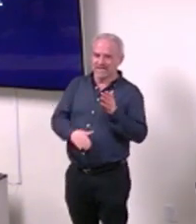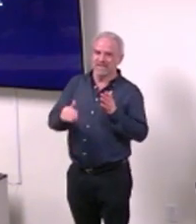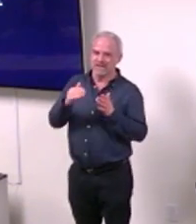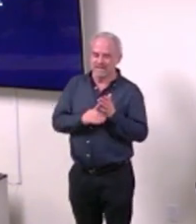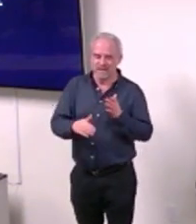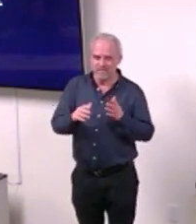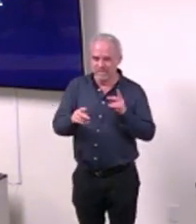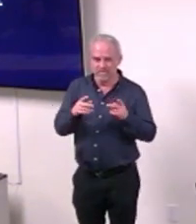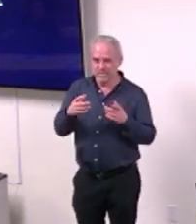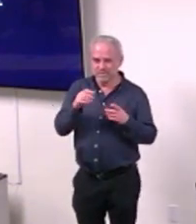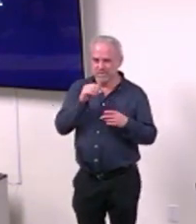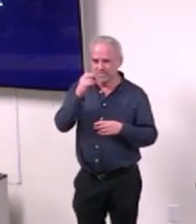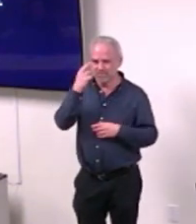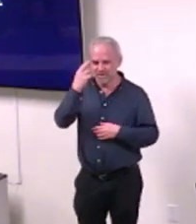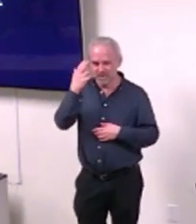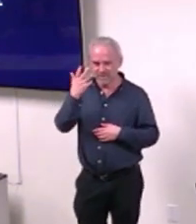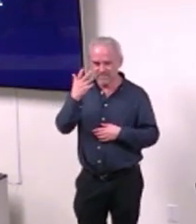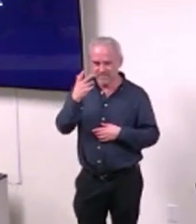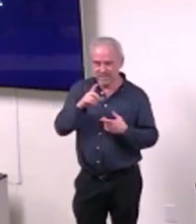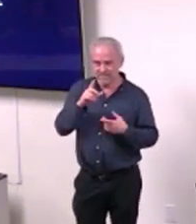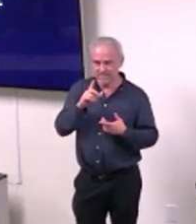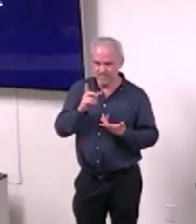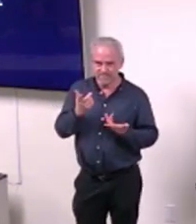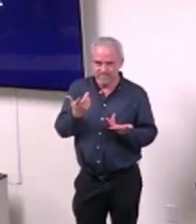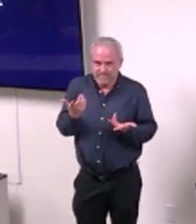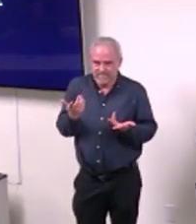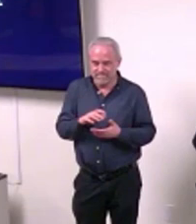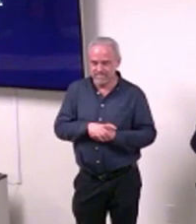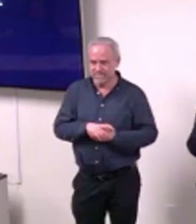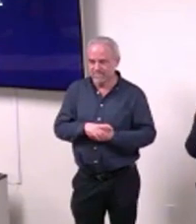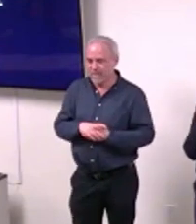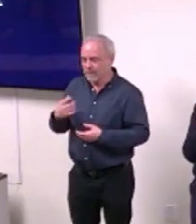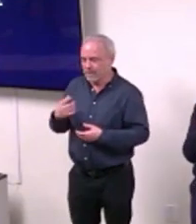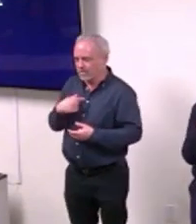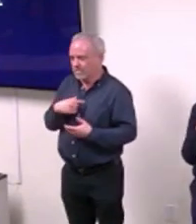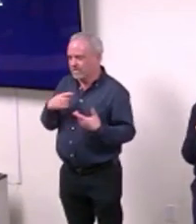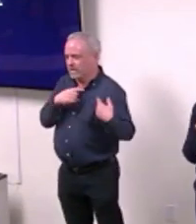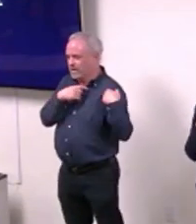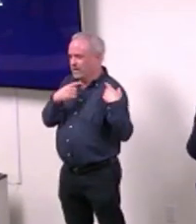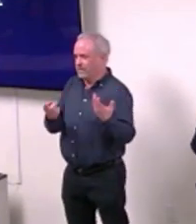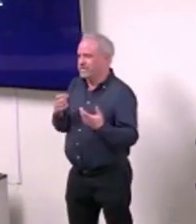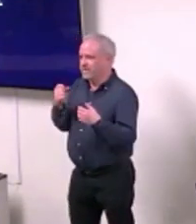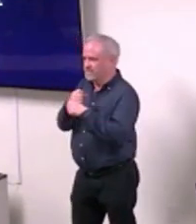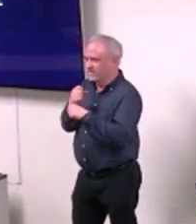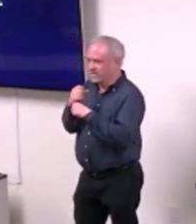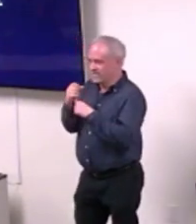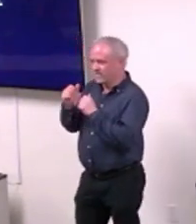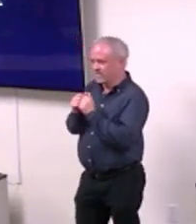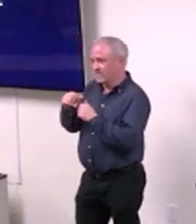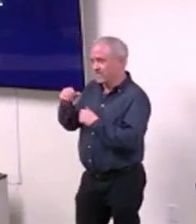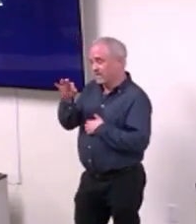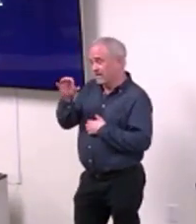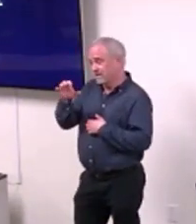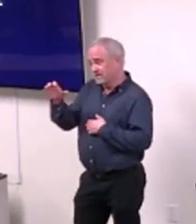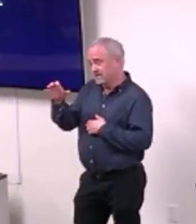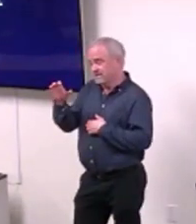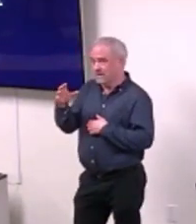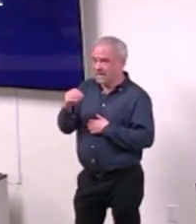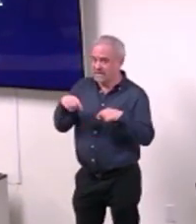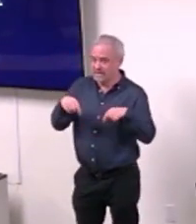HEARD also, I mean, we've been fighting at the FCC and at the individual level to try to get video phones installed